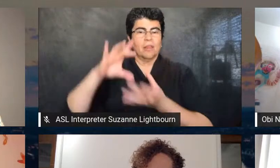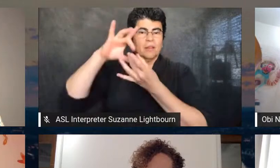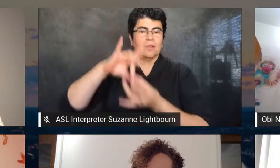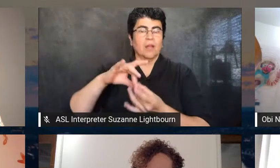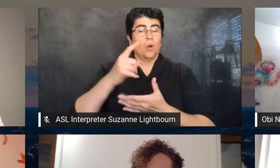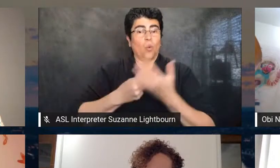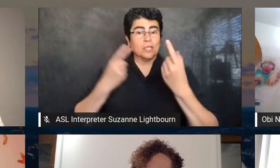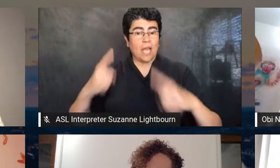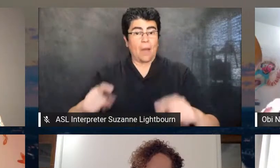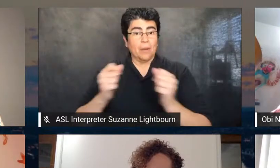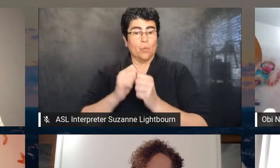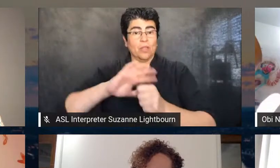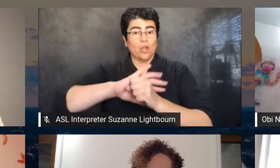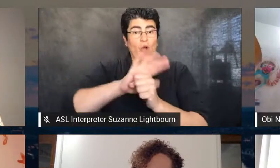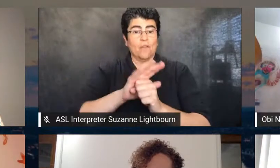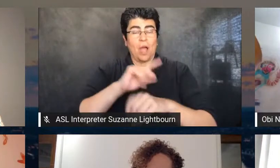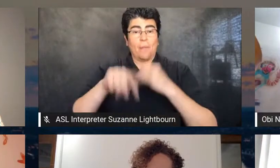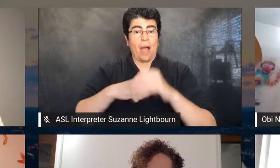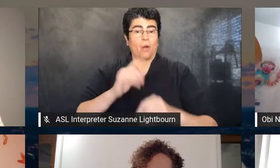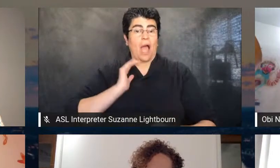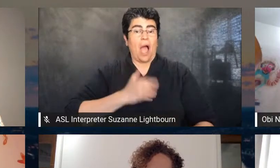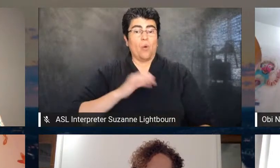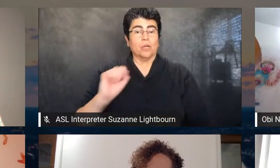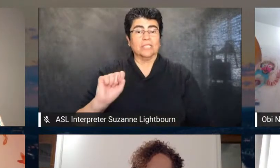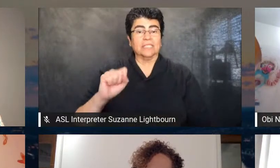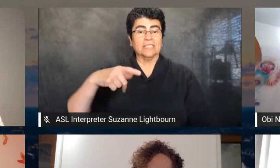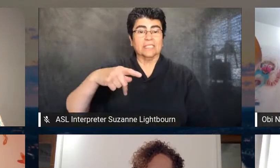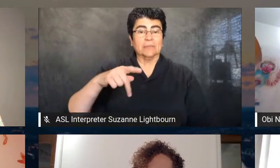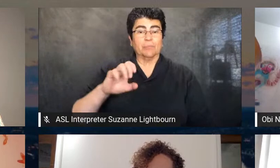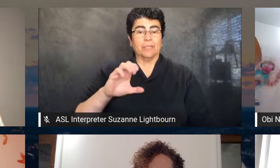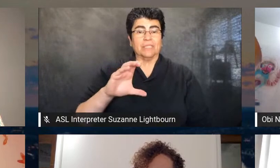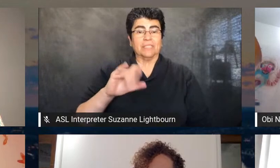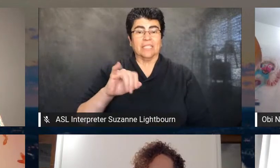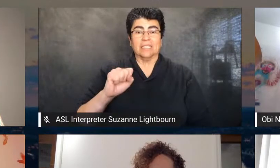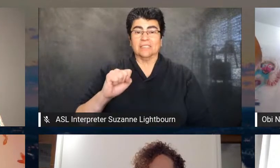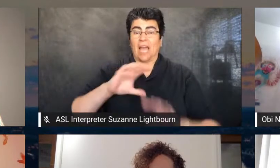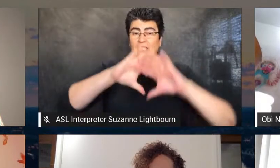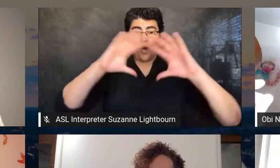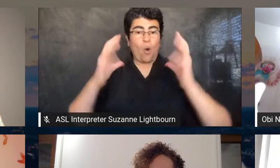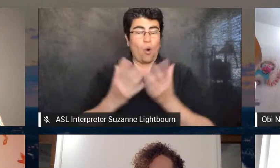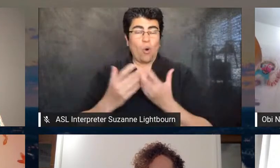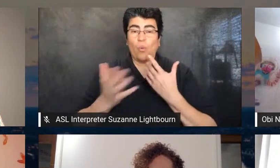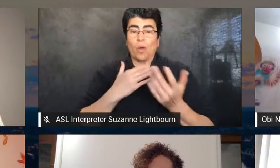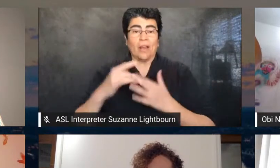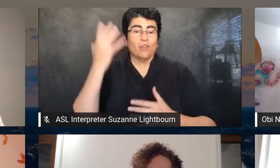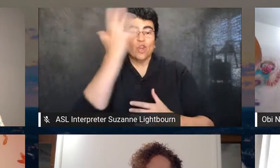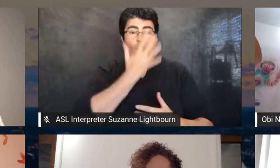is about our species as a whole, as a collective, whatever you look like, whatever your body shape,